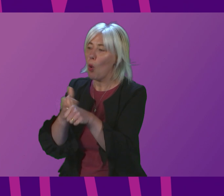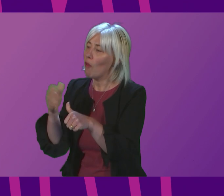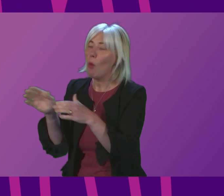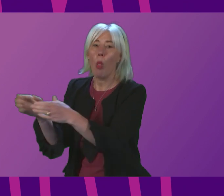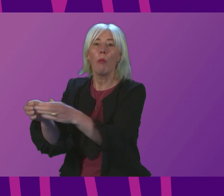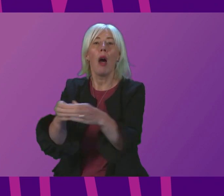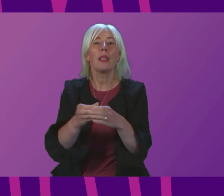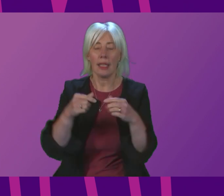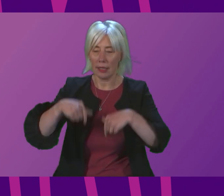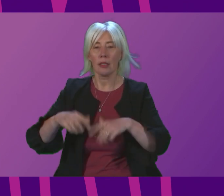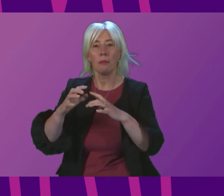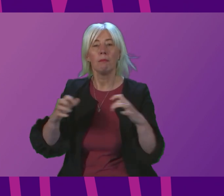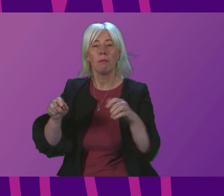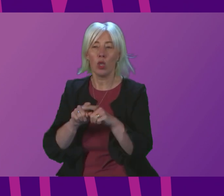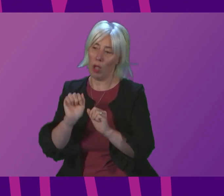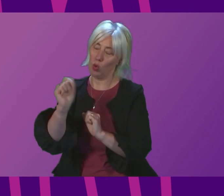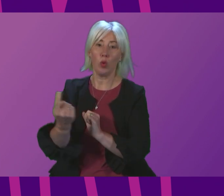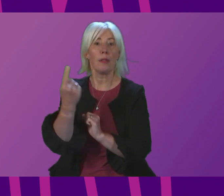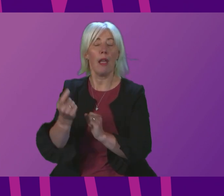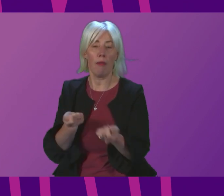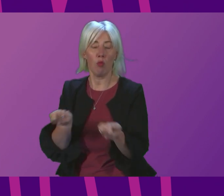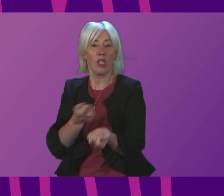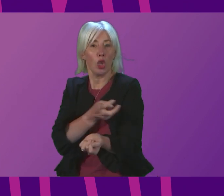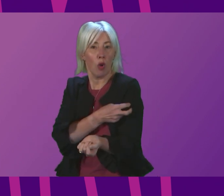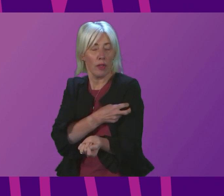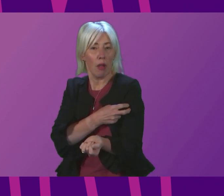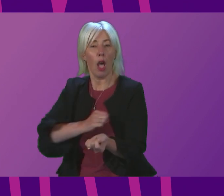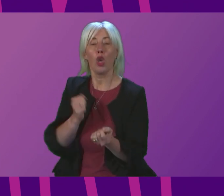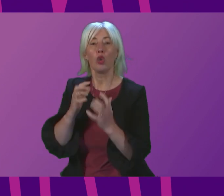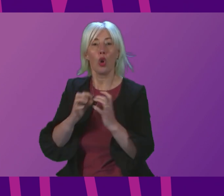I also thank you, Presiding Officer, and the Scottish Parliament team, who have helped